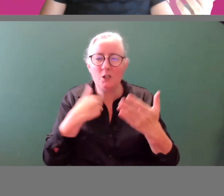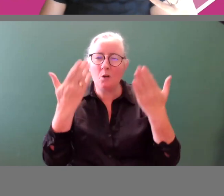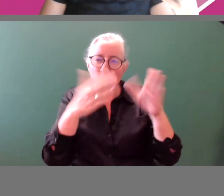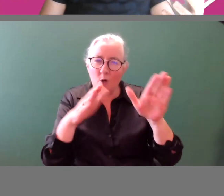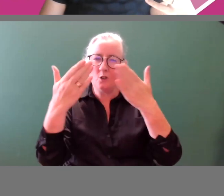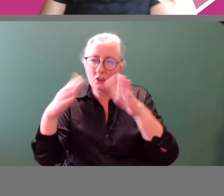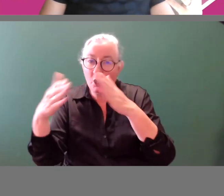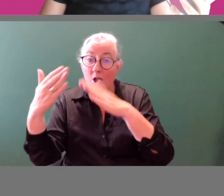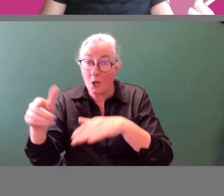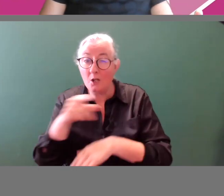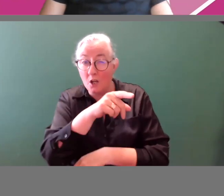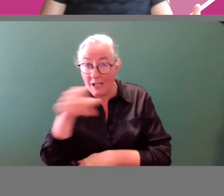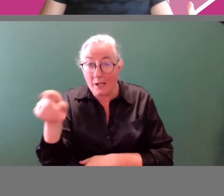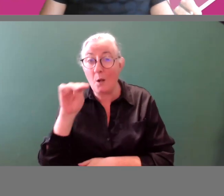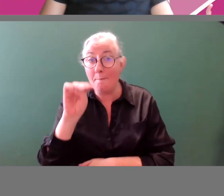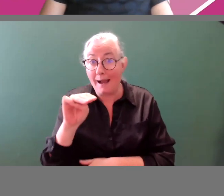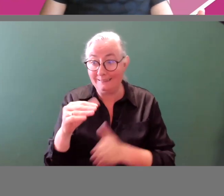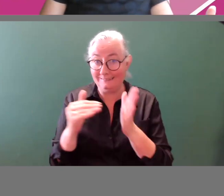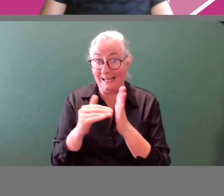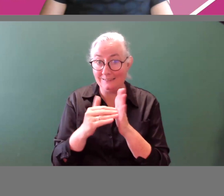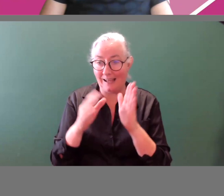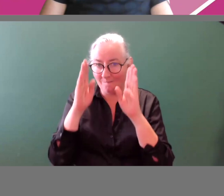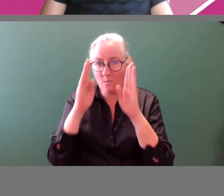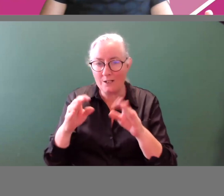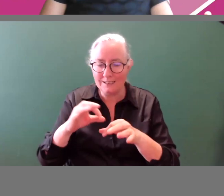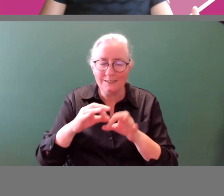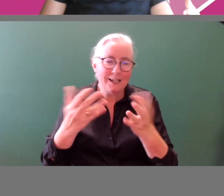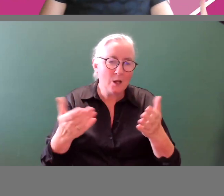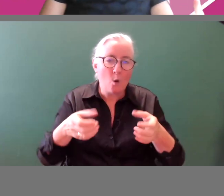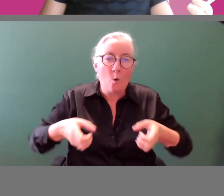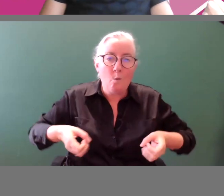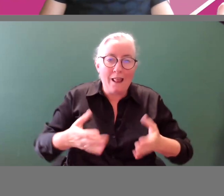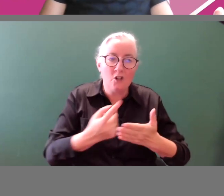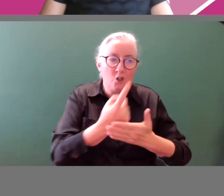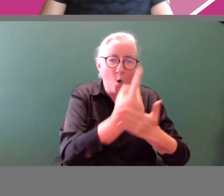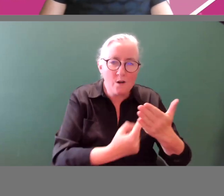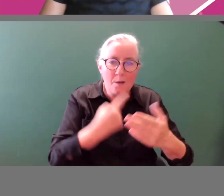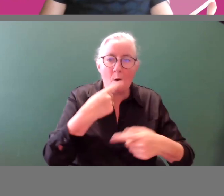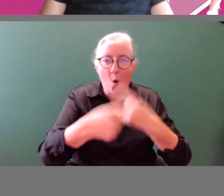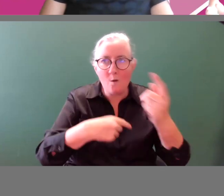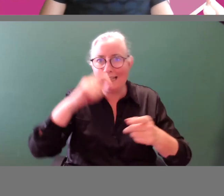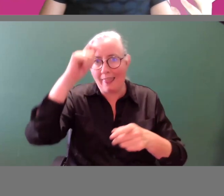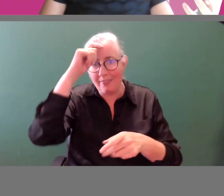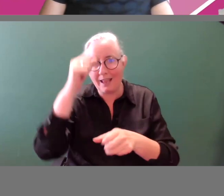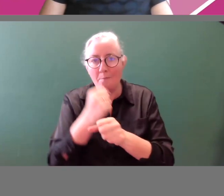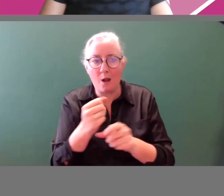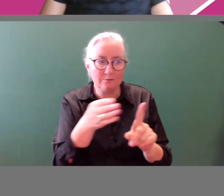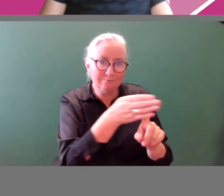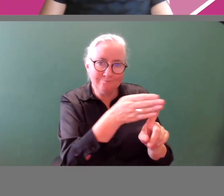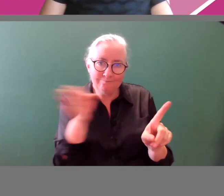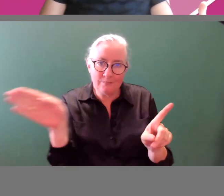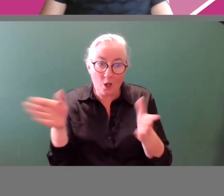though you might be focused on the dimensions for wheelchair users, think about the range of people